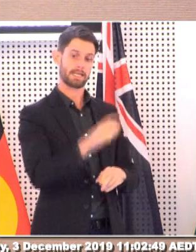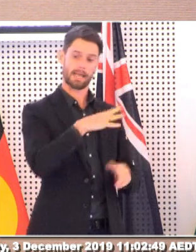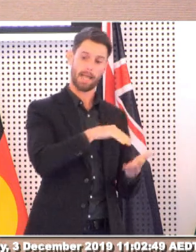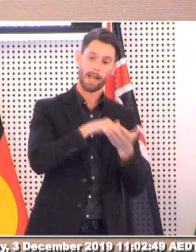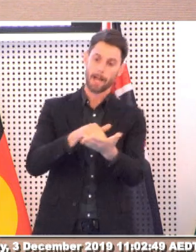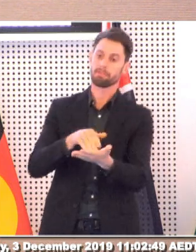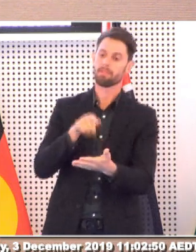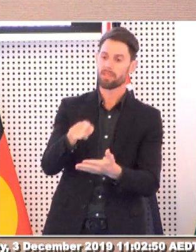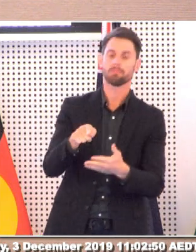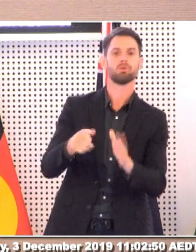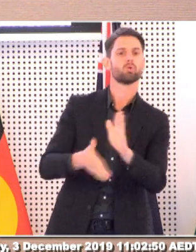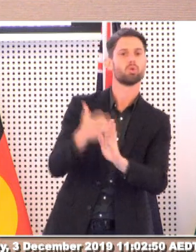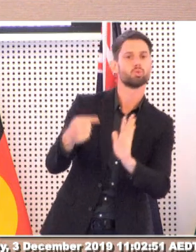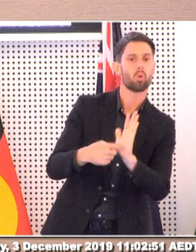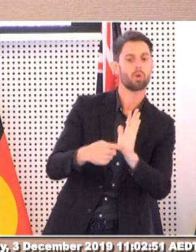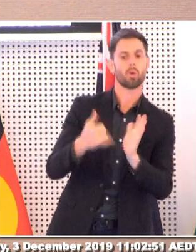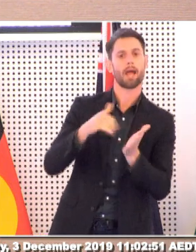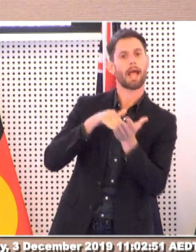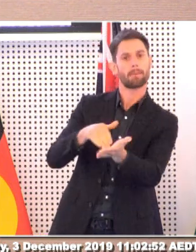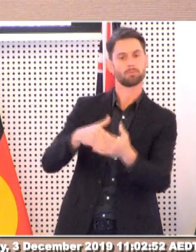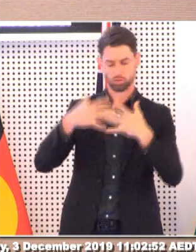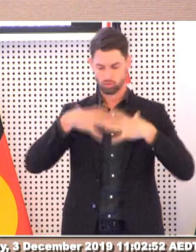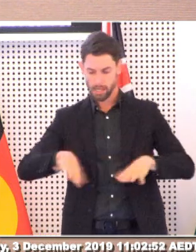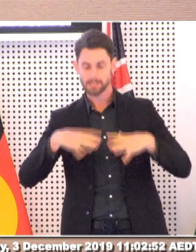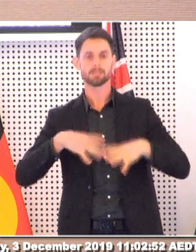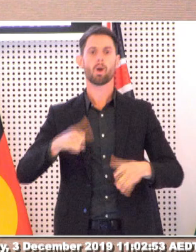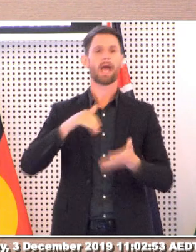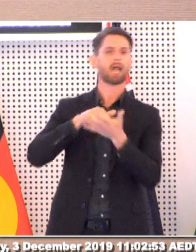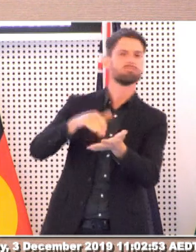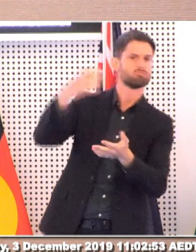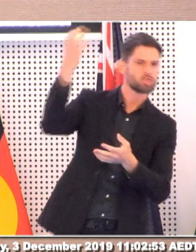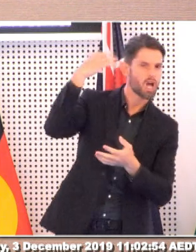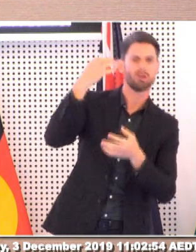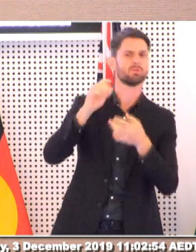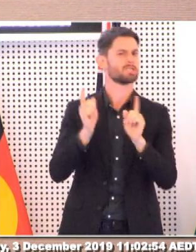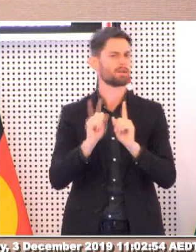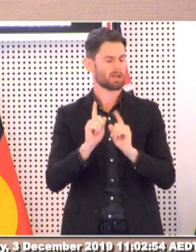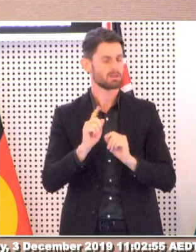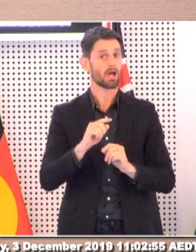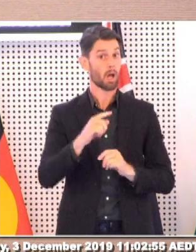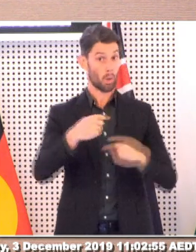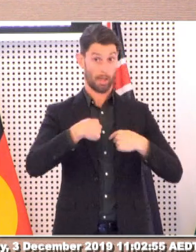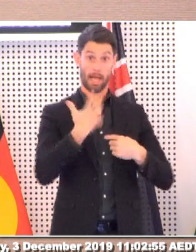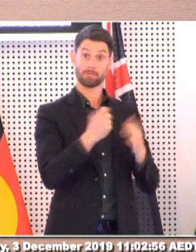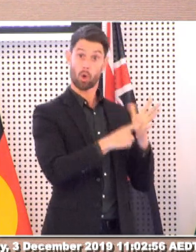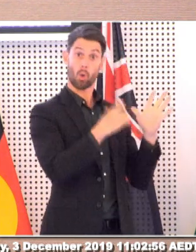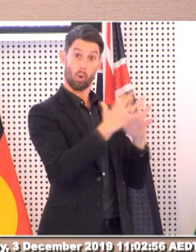or help them dress themselves or help them clean themselves. And these are all things that we have regulations and laws and governance